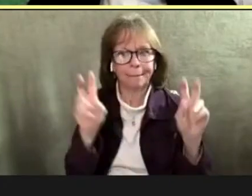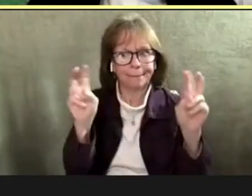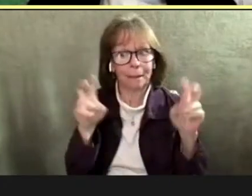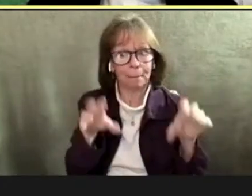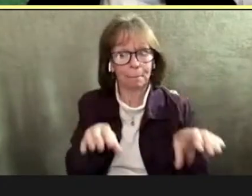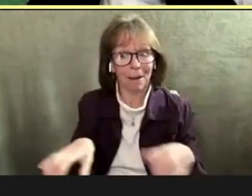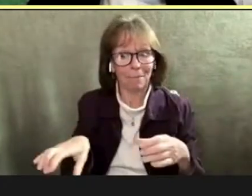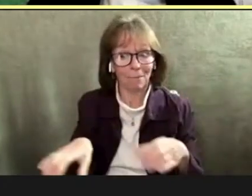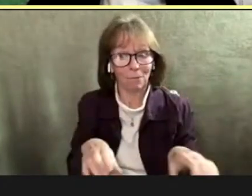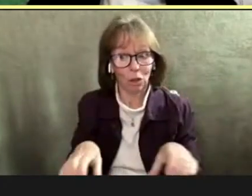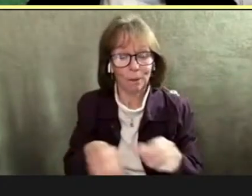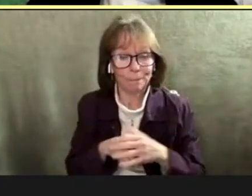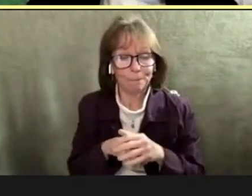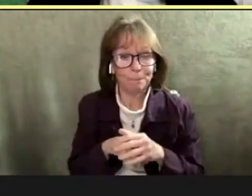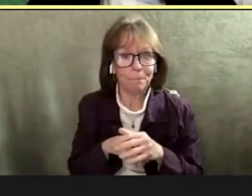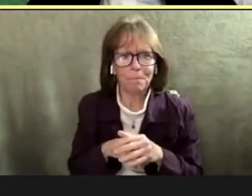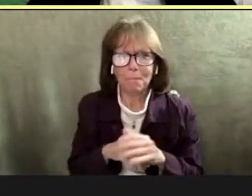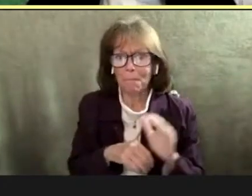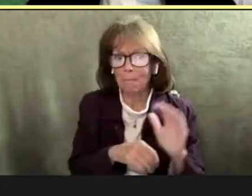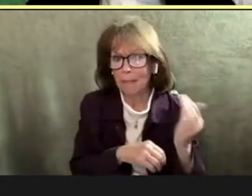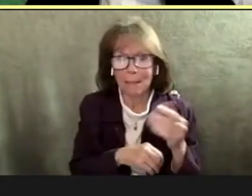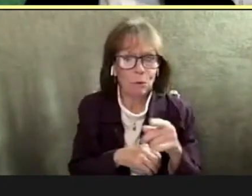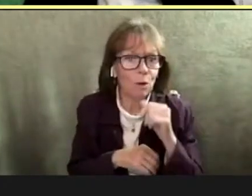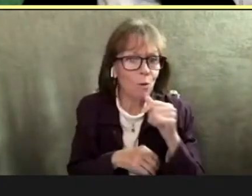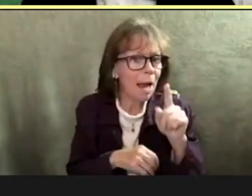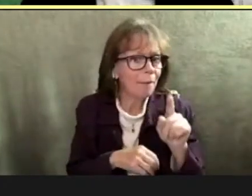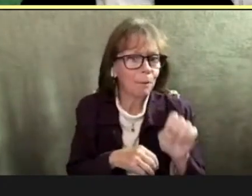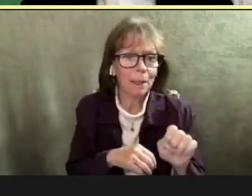And importantly, you do not have to be disabled to experience